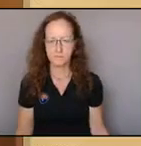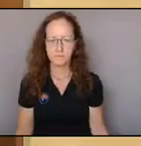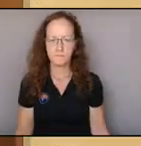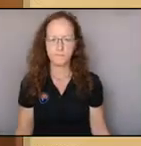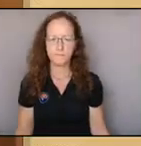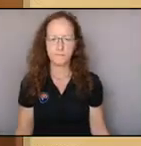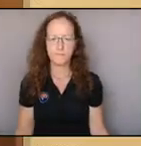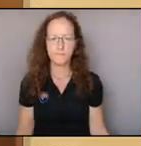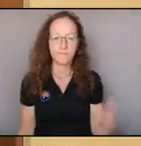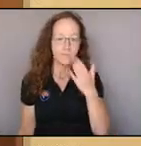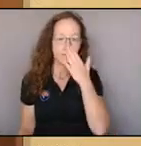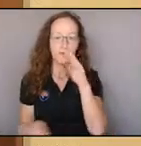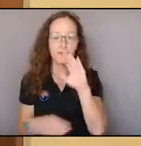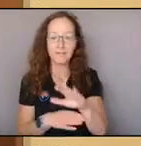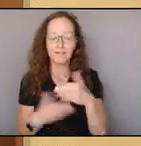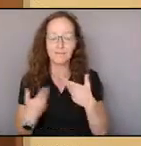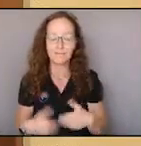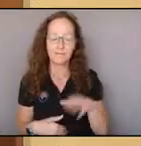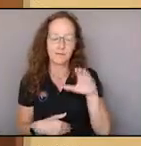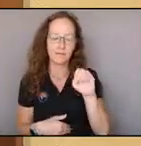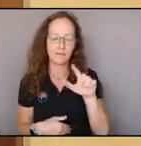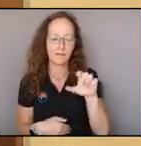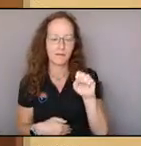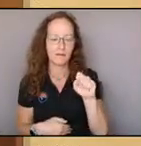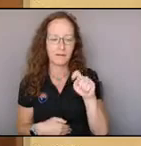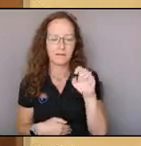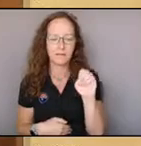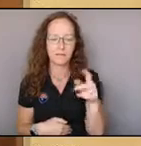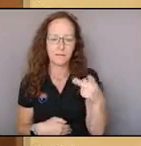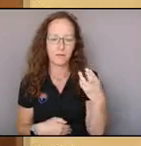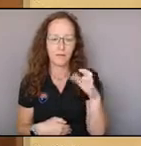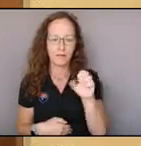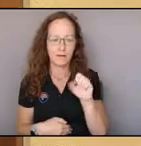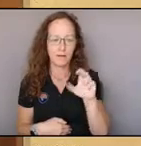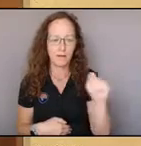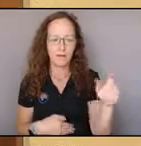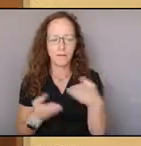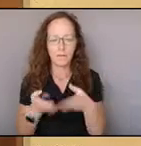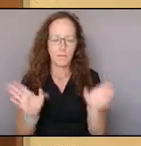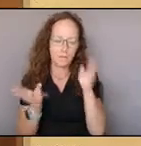GOOD EVENING. MY NAME IS CELESTE PRESCOTT, PUBLIC INFORMATION OFFICER